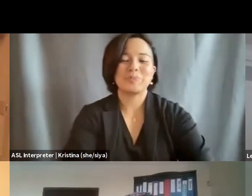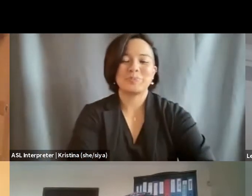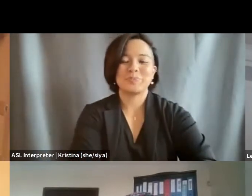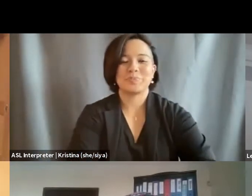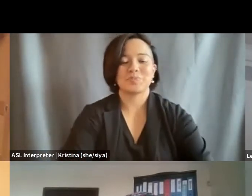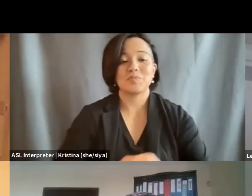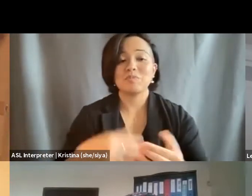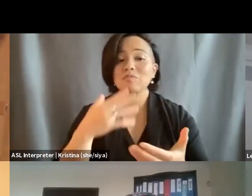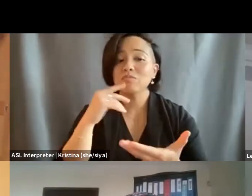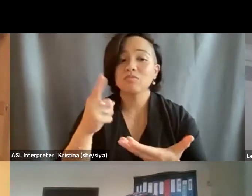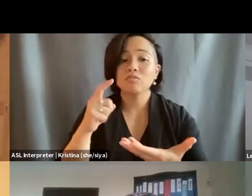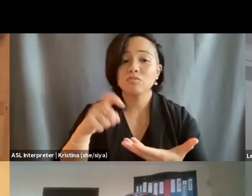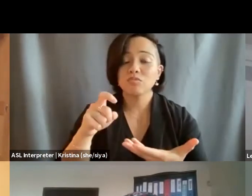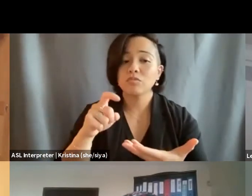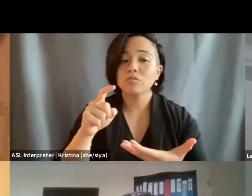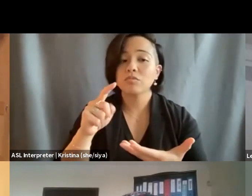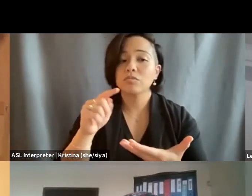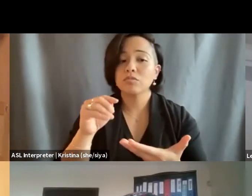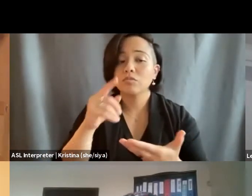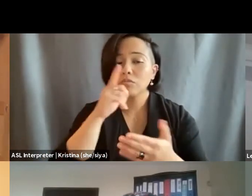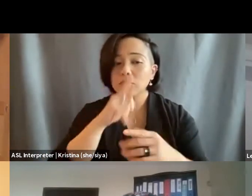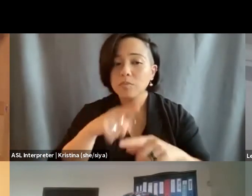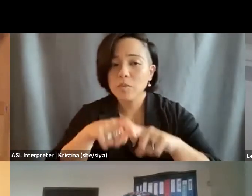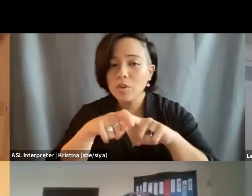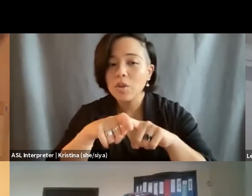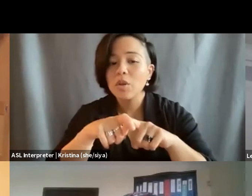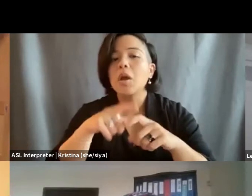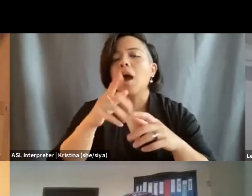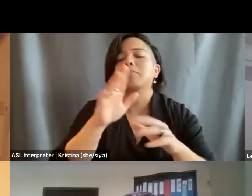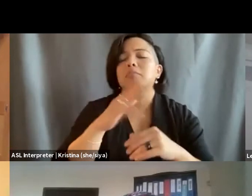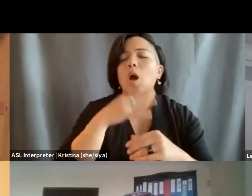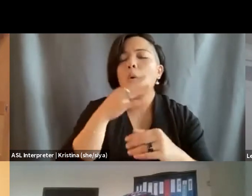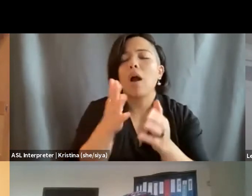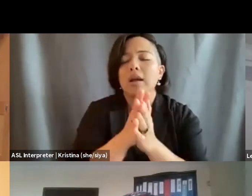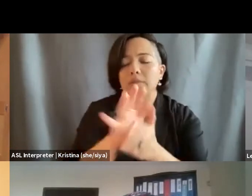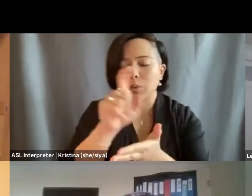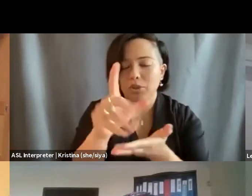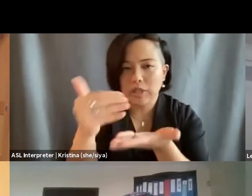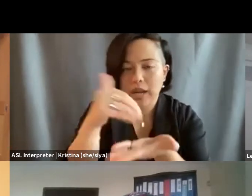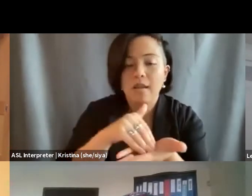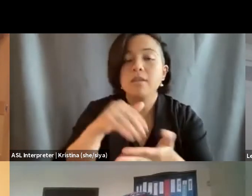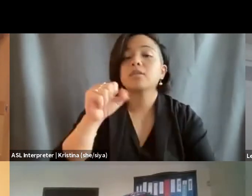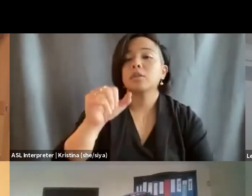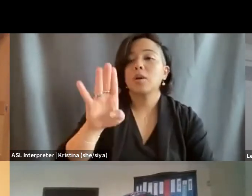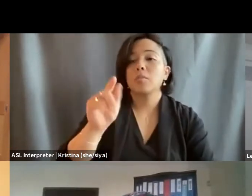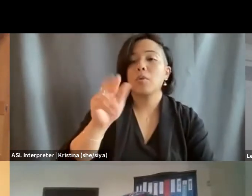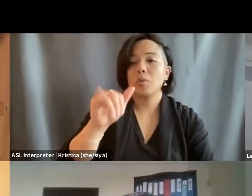I would just need to make the post the question again. Just so Barbara can be on the same page with us.